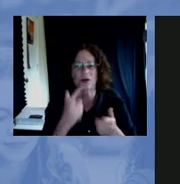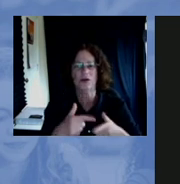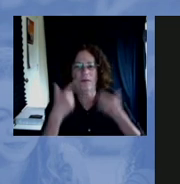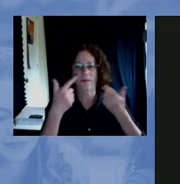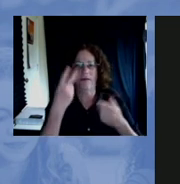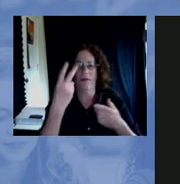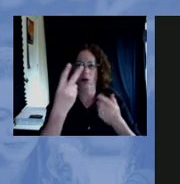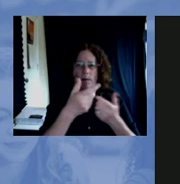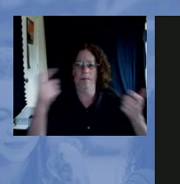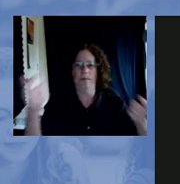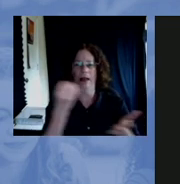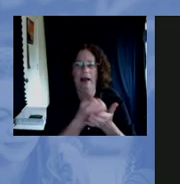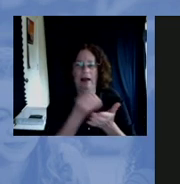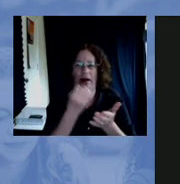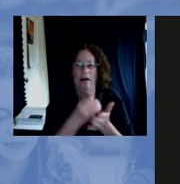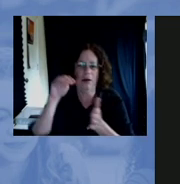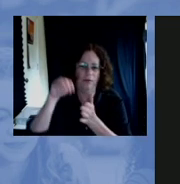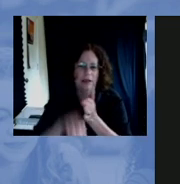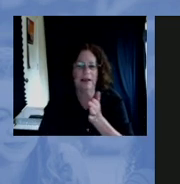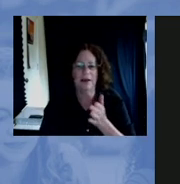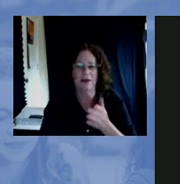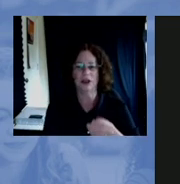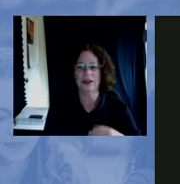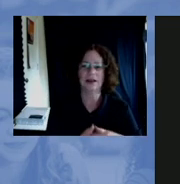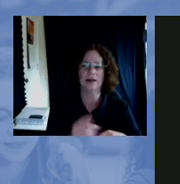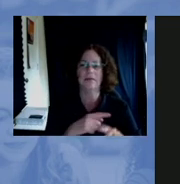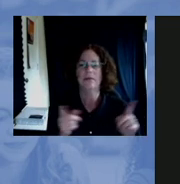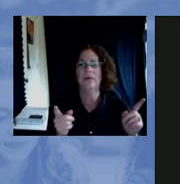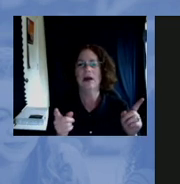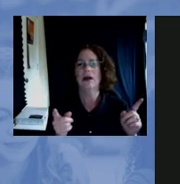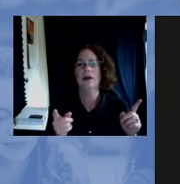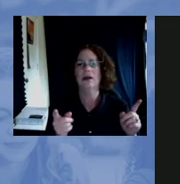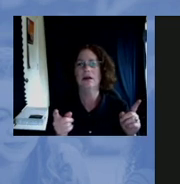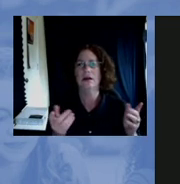RECESSIONS. BUT HERE'S WHAT I'M ABOUT TO SAY.